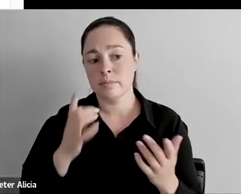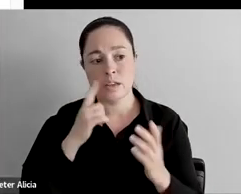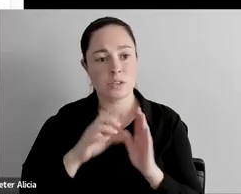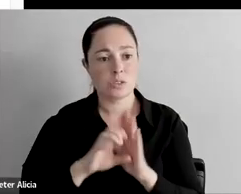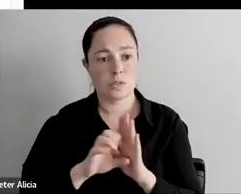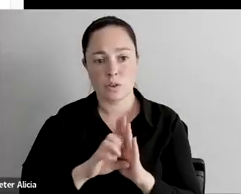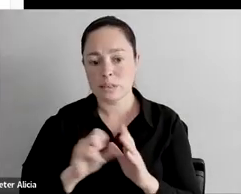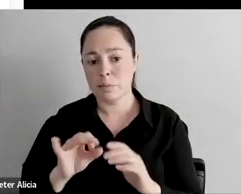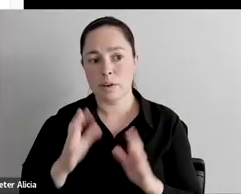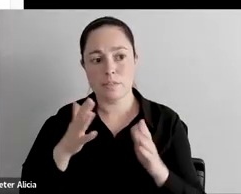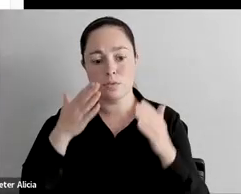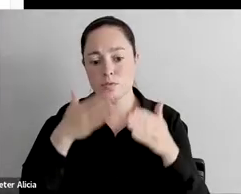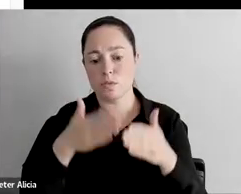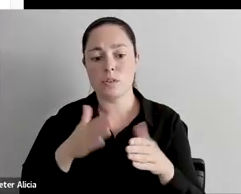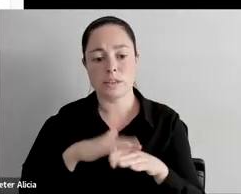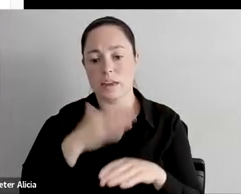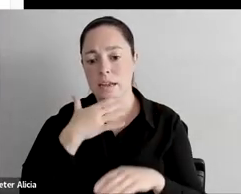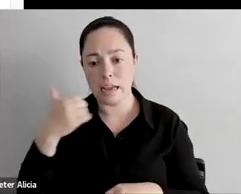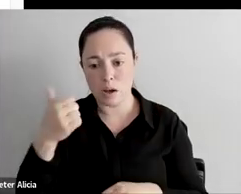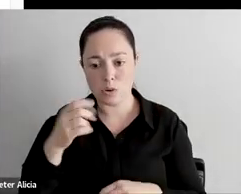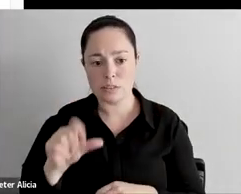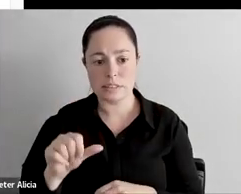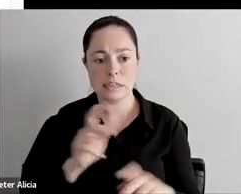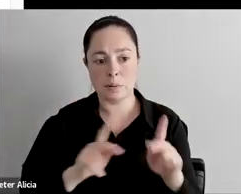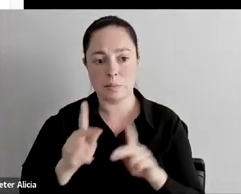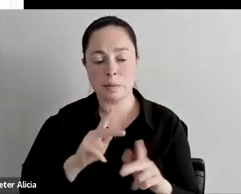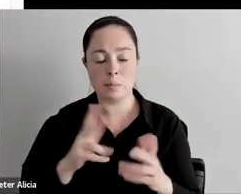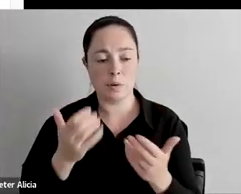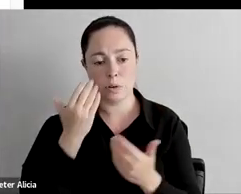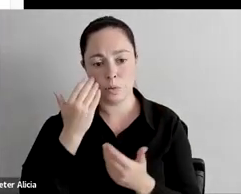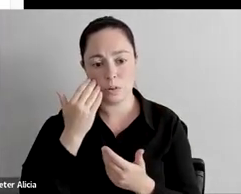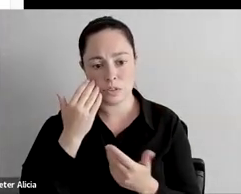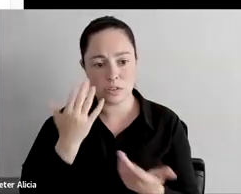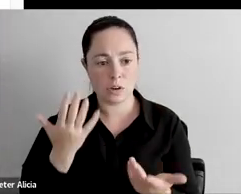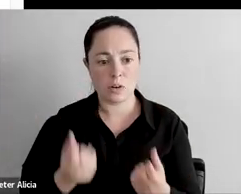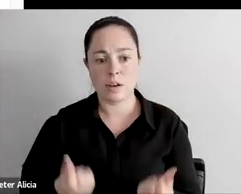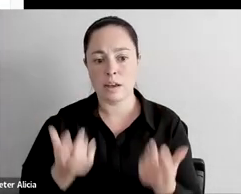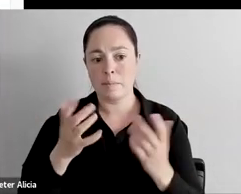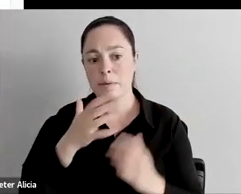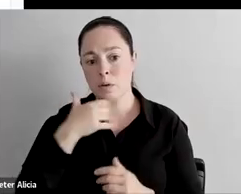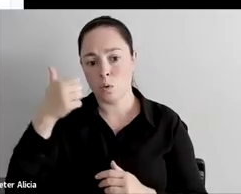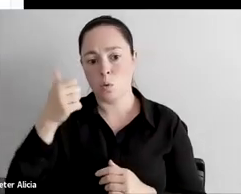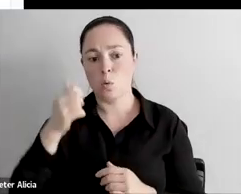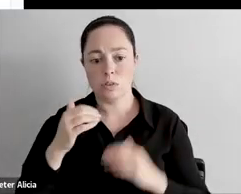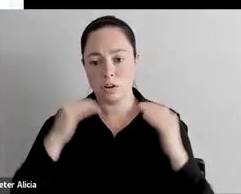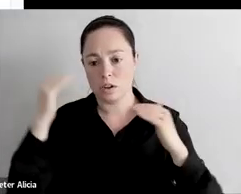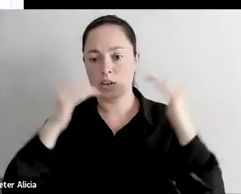elderly and disabled waiver in Georgia and want to know about how many older adults need LTSS.